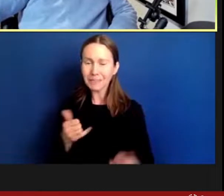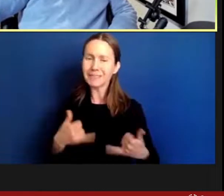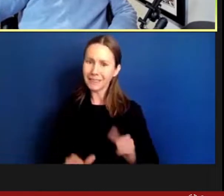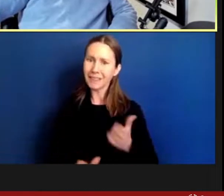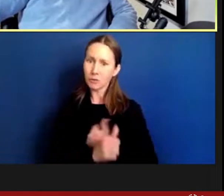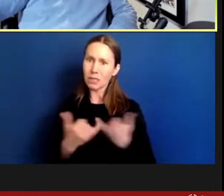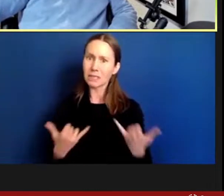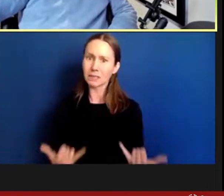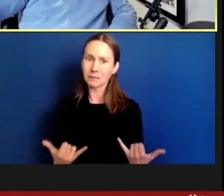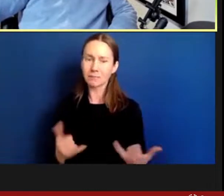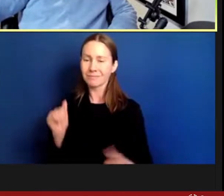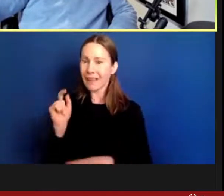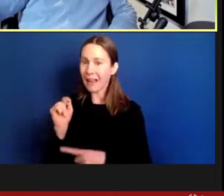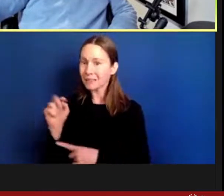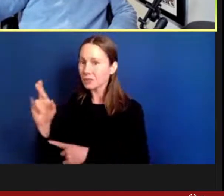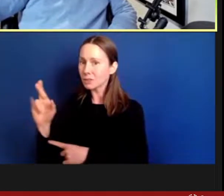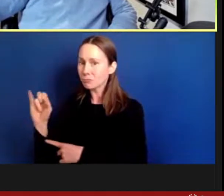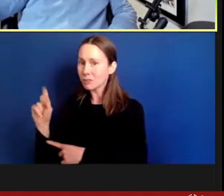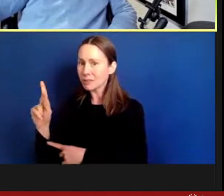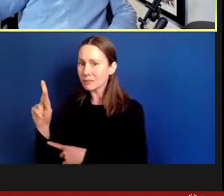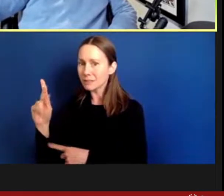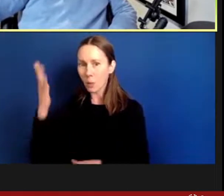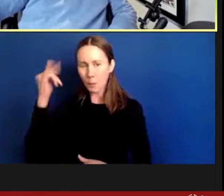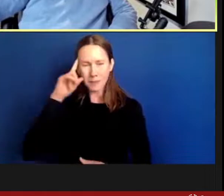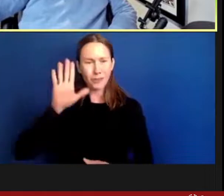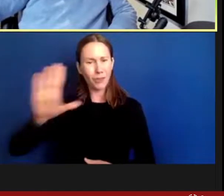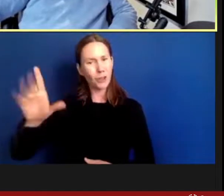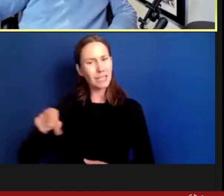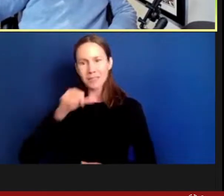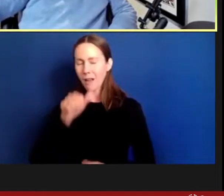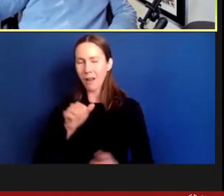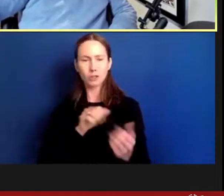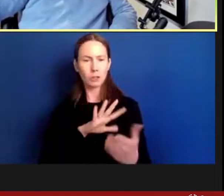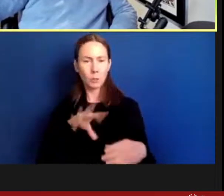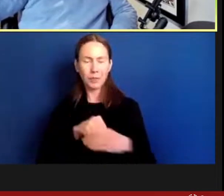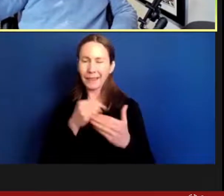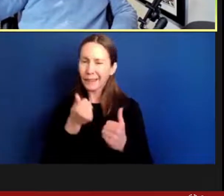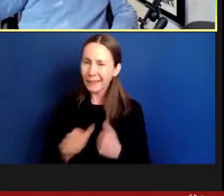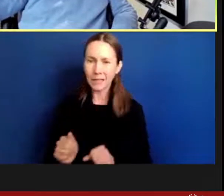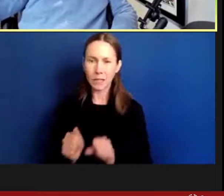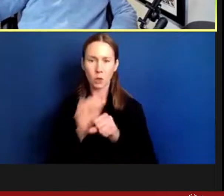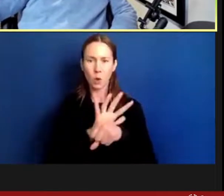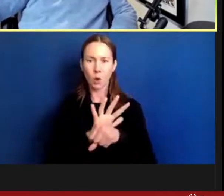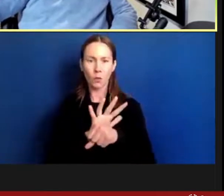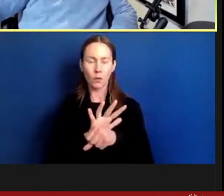risk because their needs have not been addressed in any of the COVID-19 relief legislation to date.